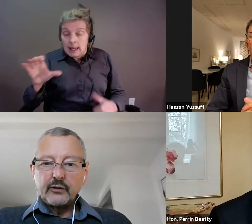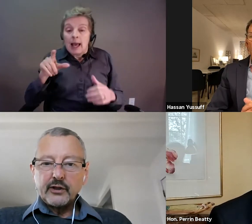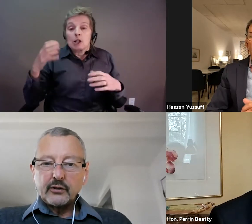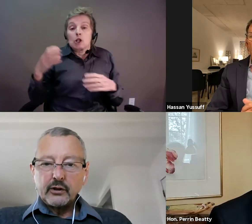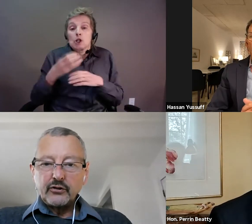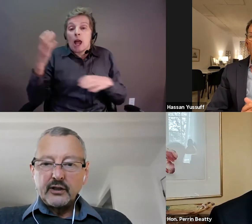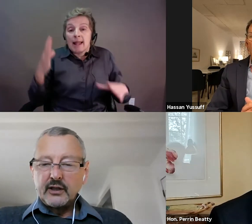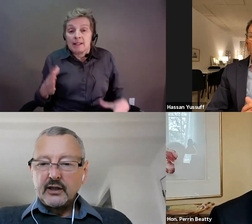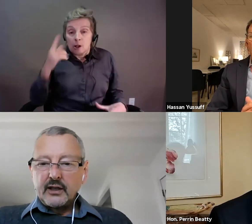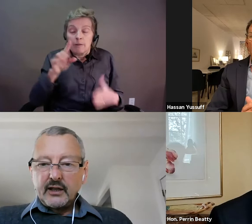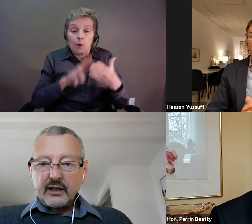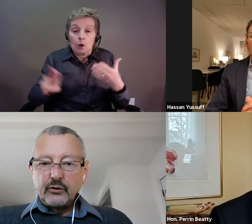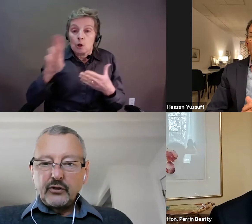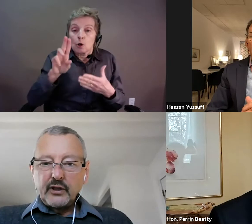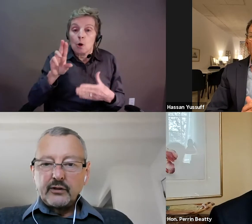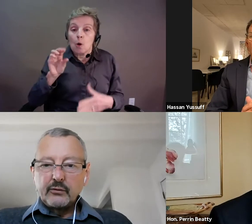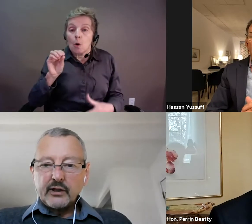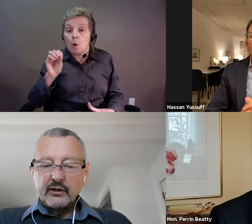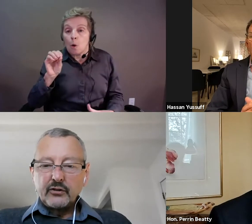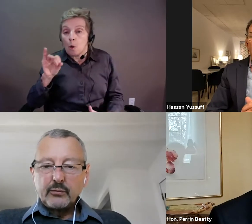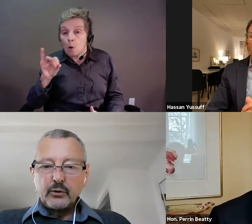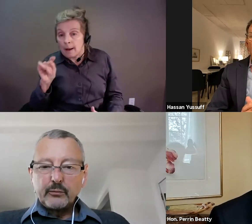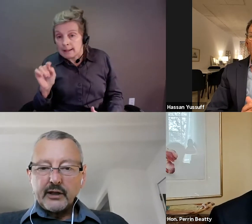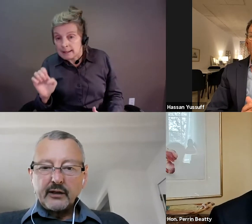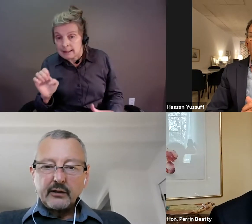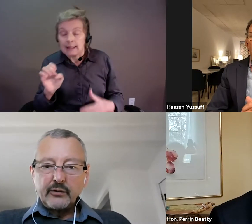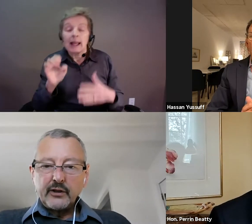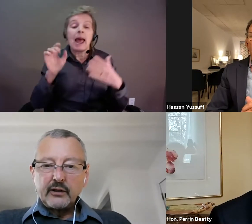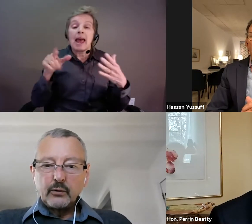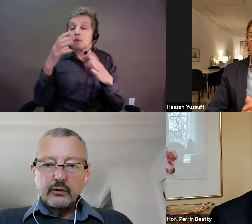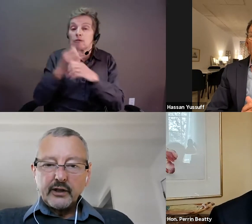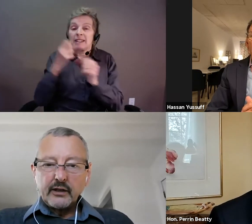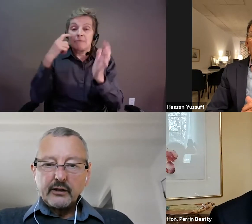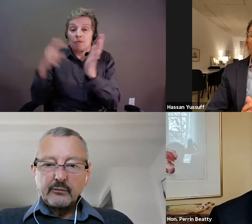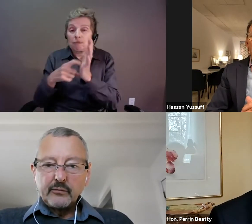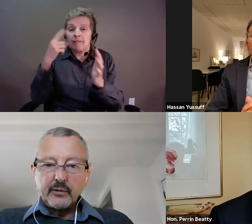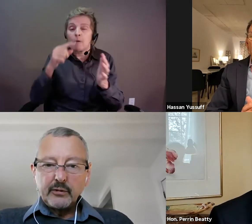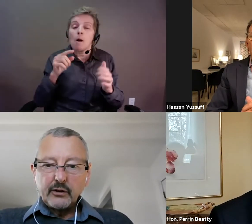of Technology, and received recognition both from Canada with the Order of Canada being an